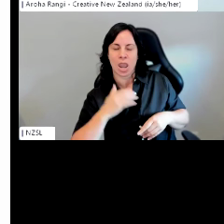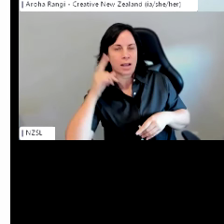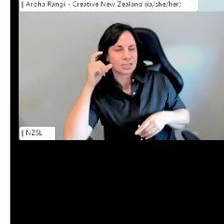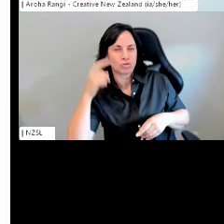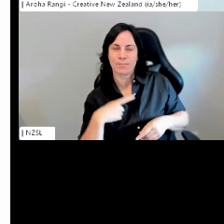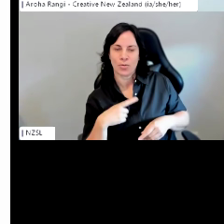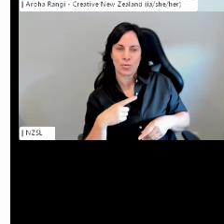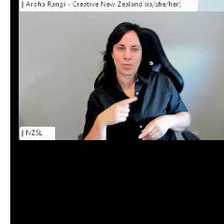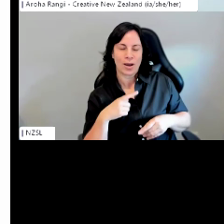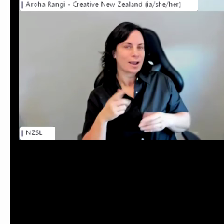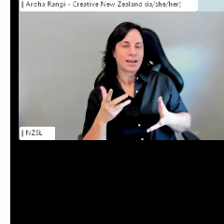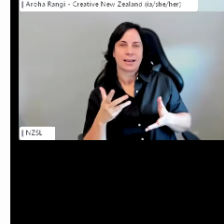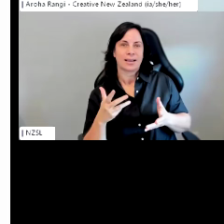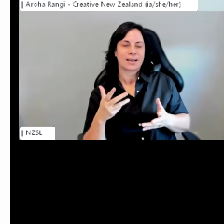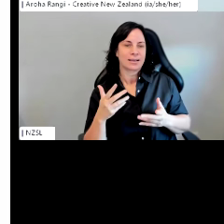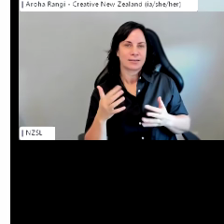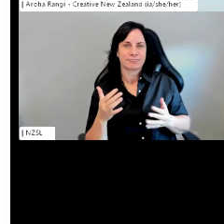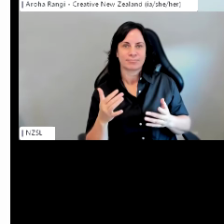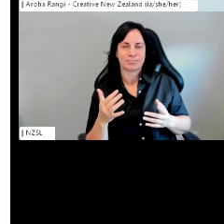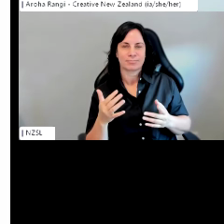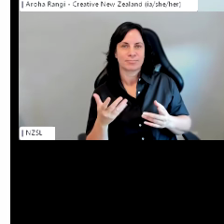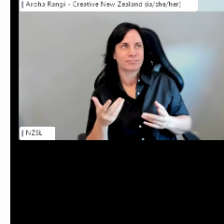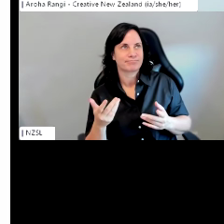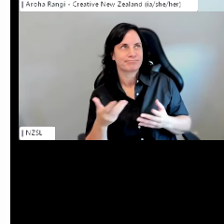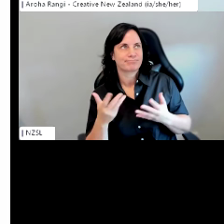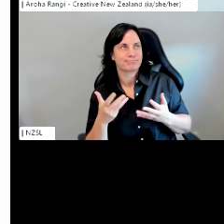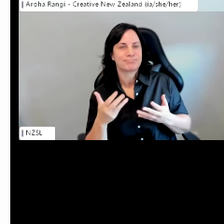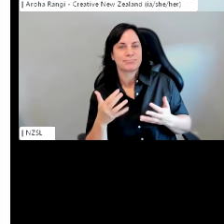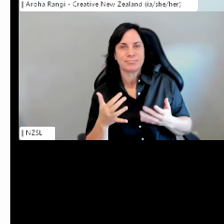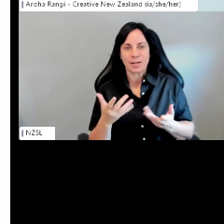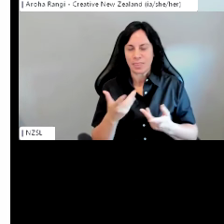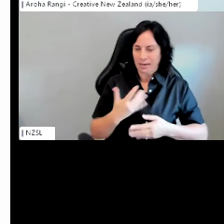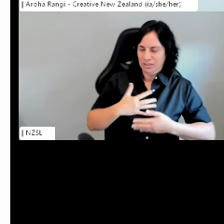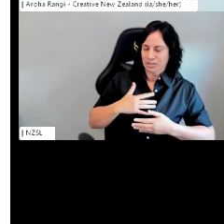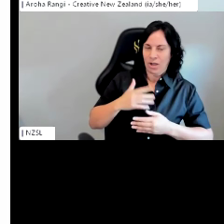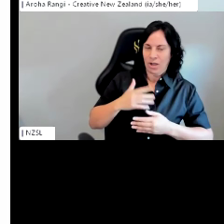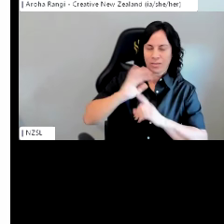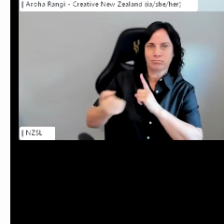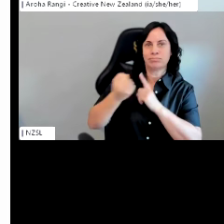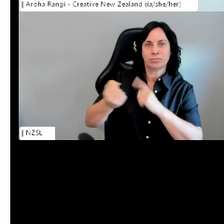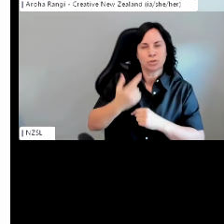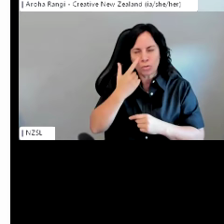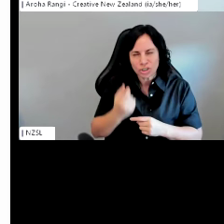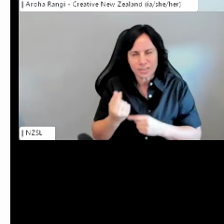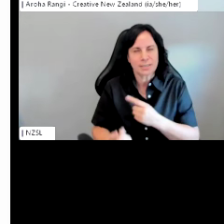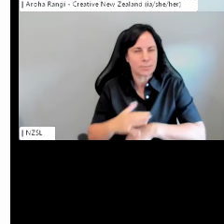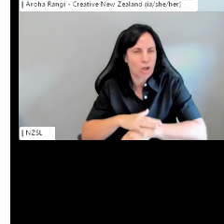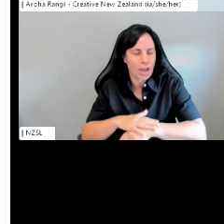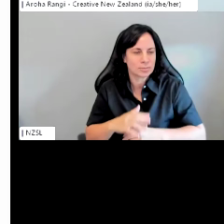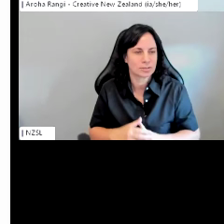because it gives you um if anybody is on X still stimulation do check it sometimes um you know if